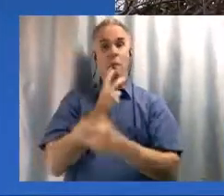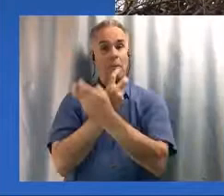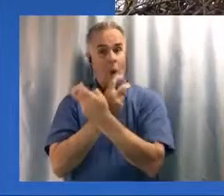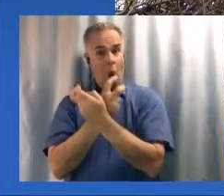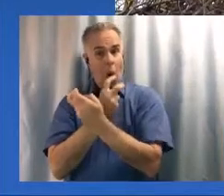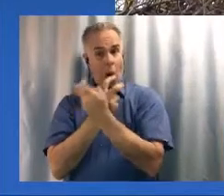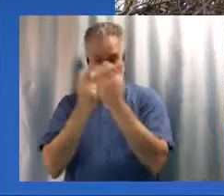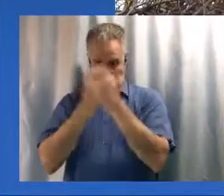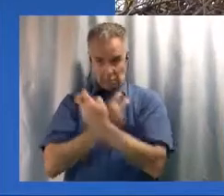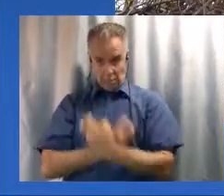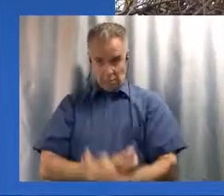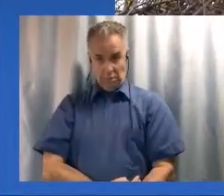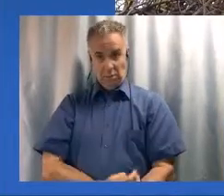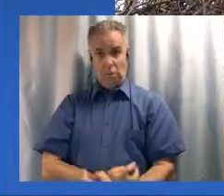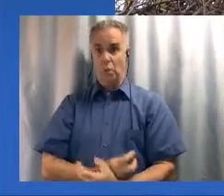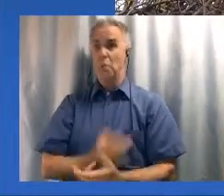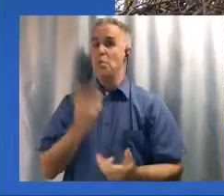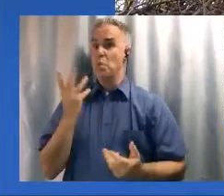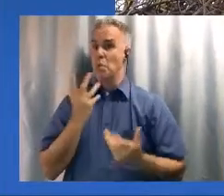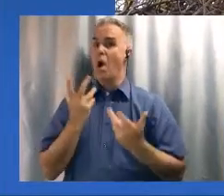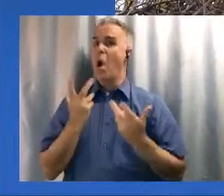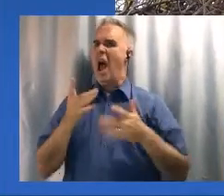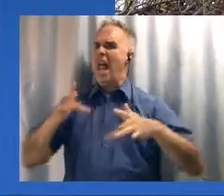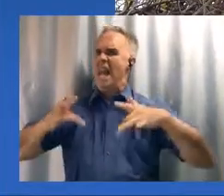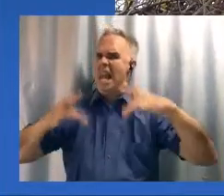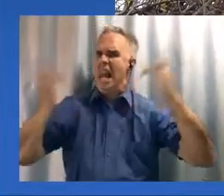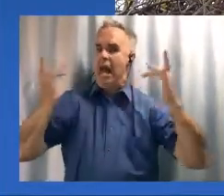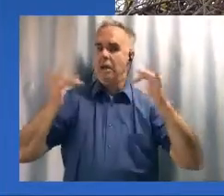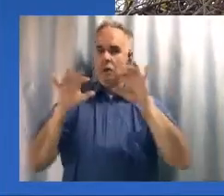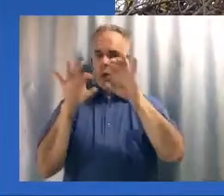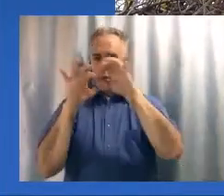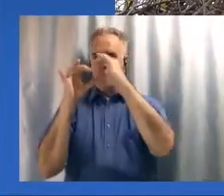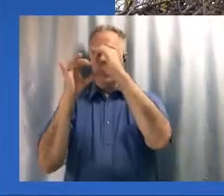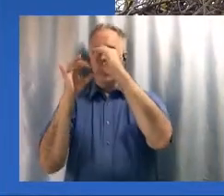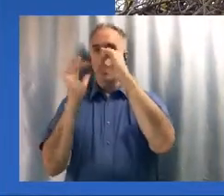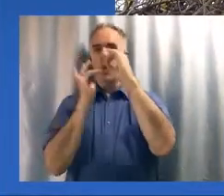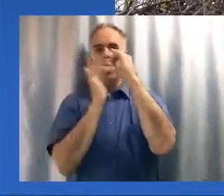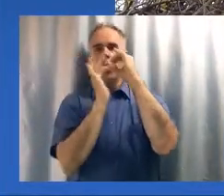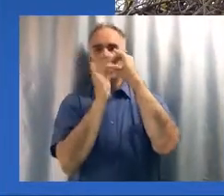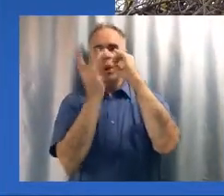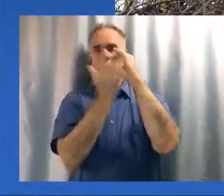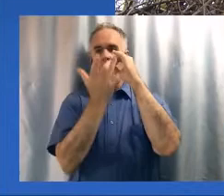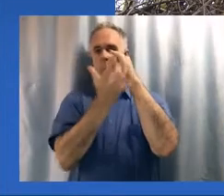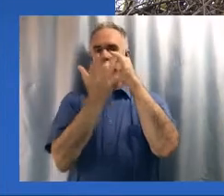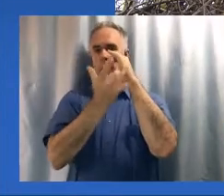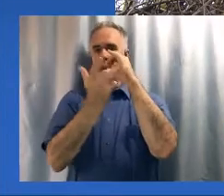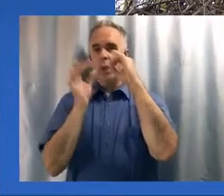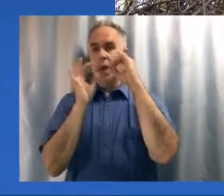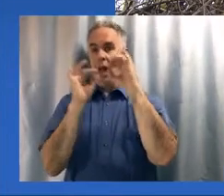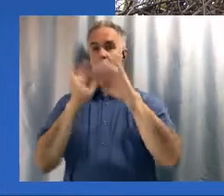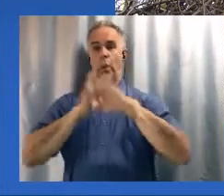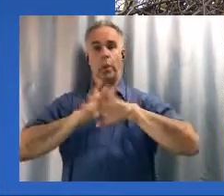An owl's bones are very light. They are full of air. The strength of an owl's wings